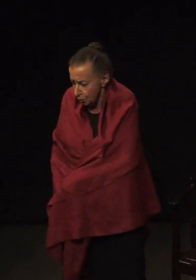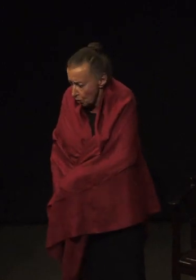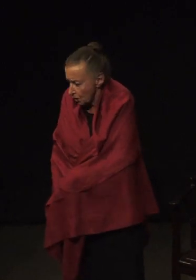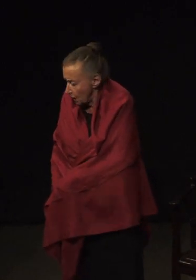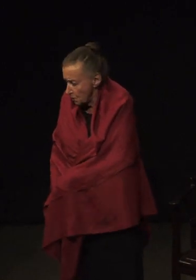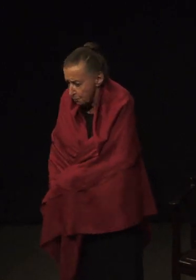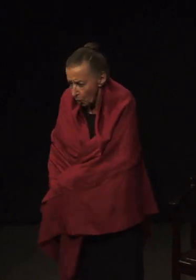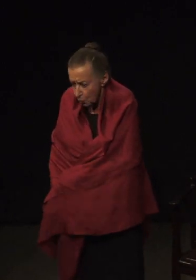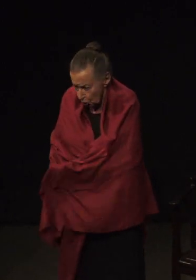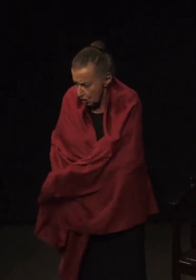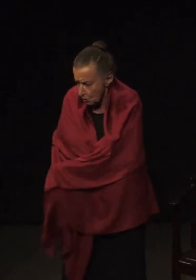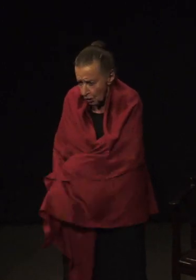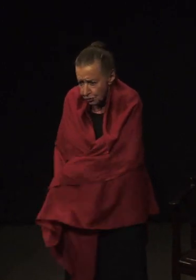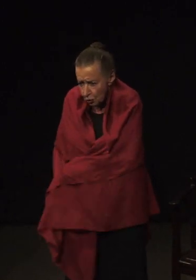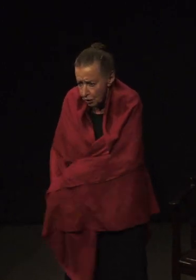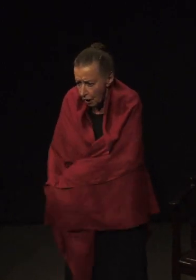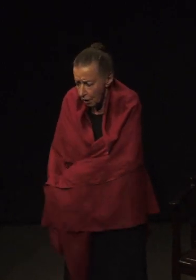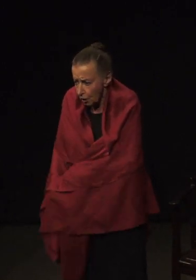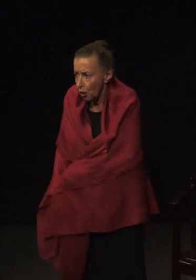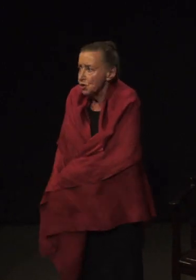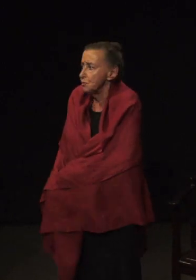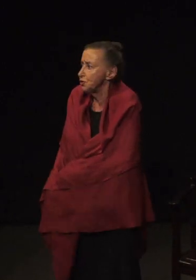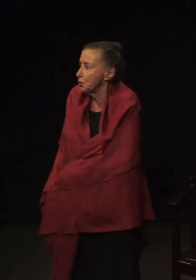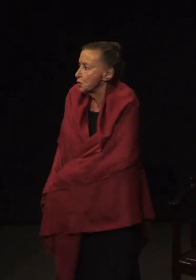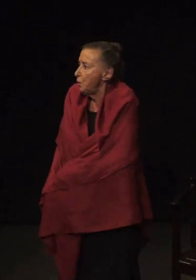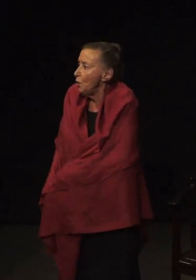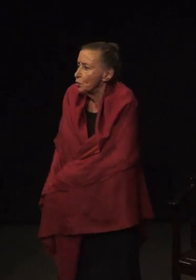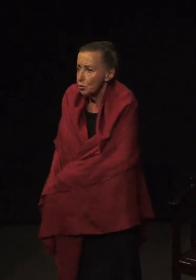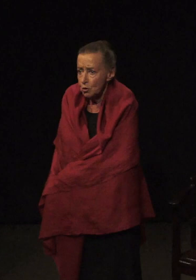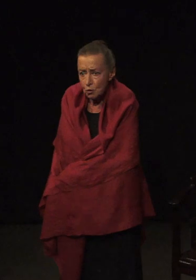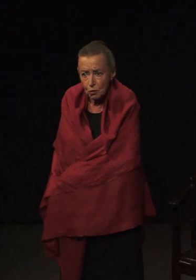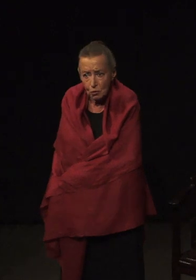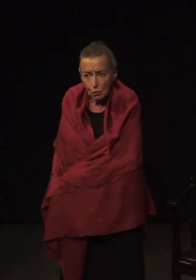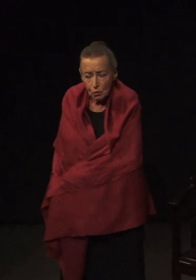Such trivialities! Calm down a little, dear. Think clearly, please.